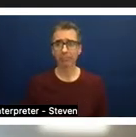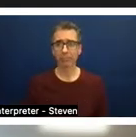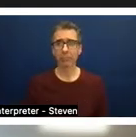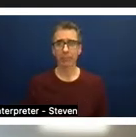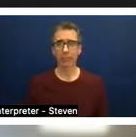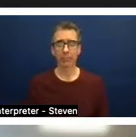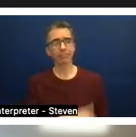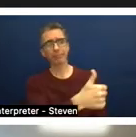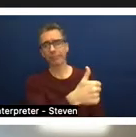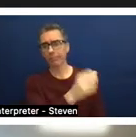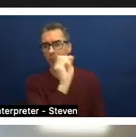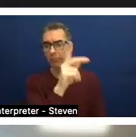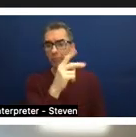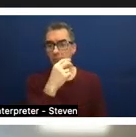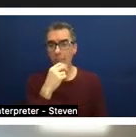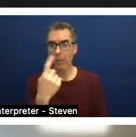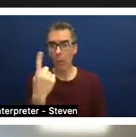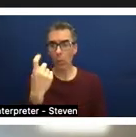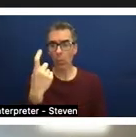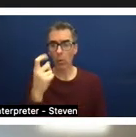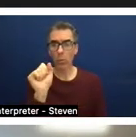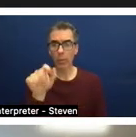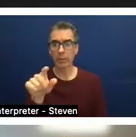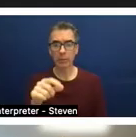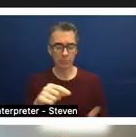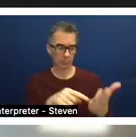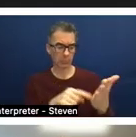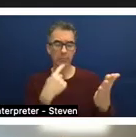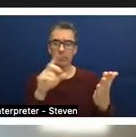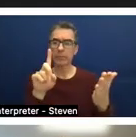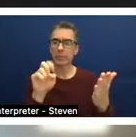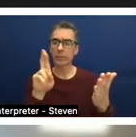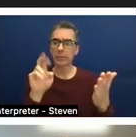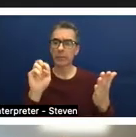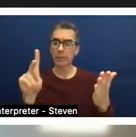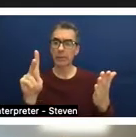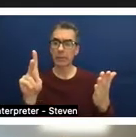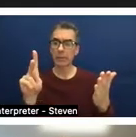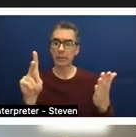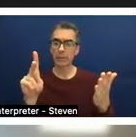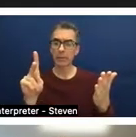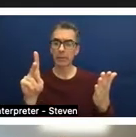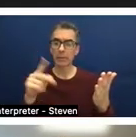All right. And then one more question, we have one here from Derek where he's asking about,